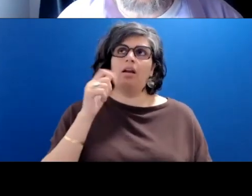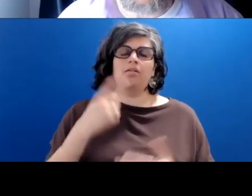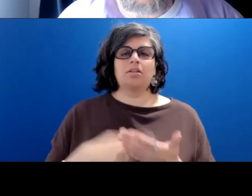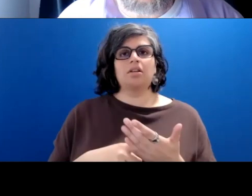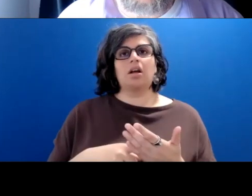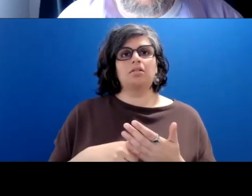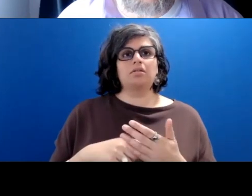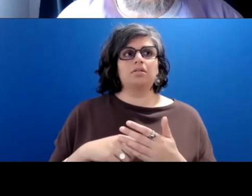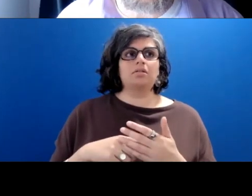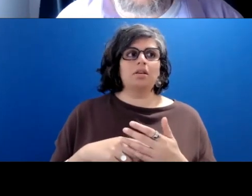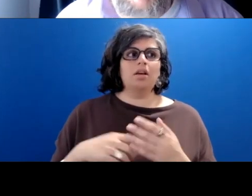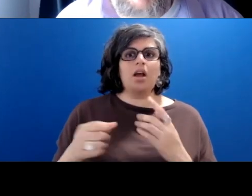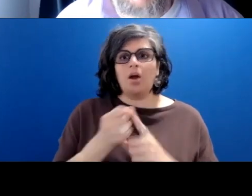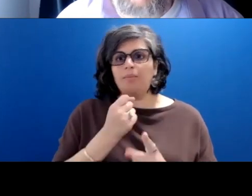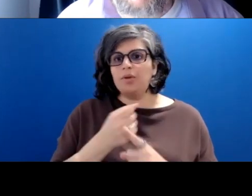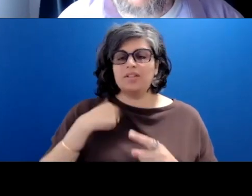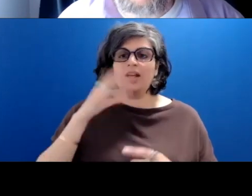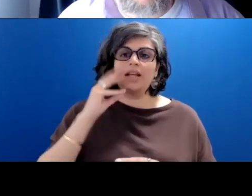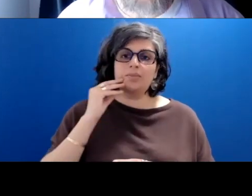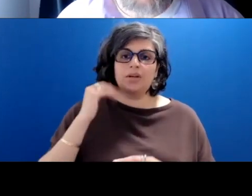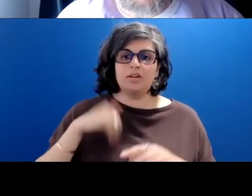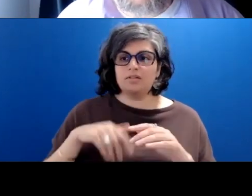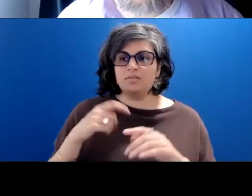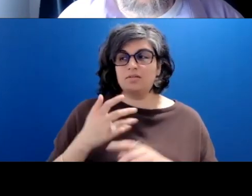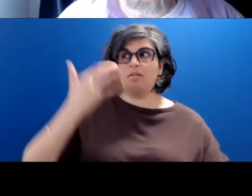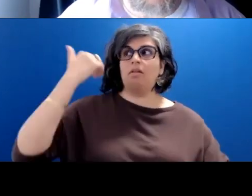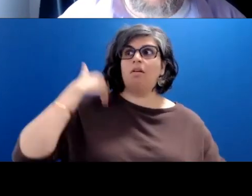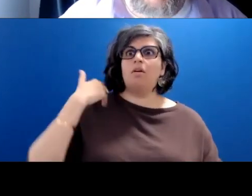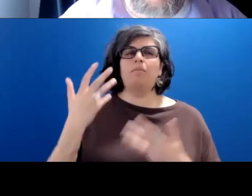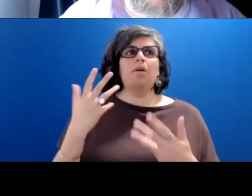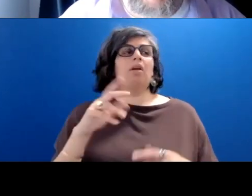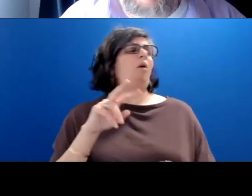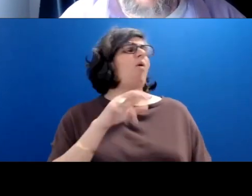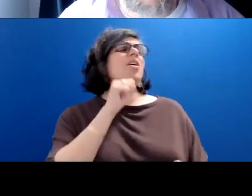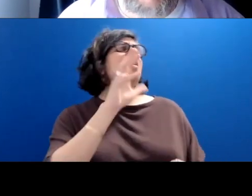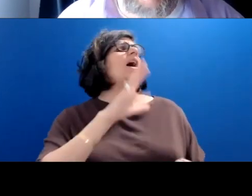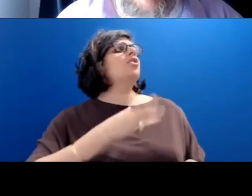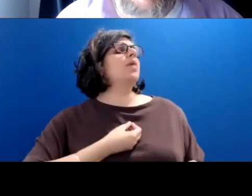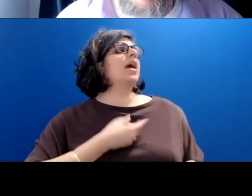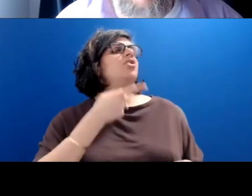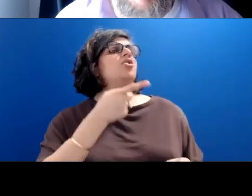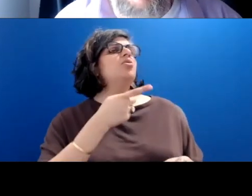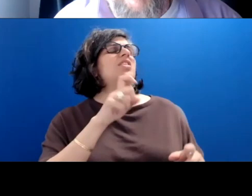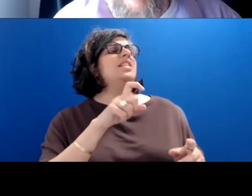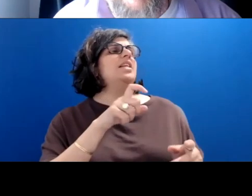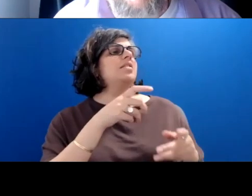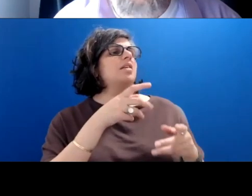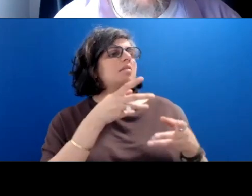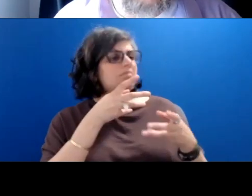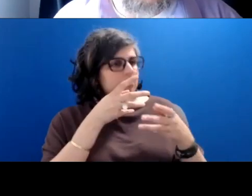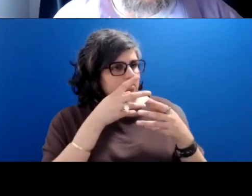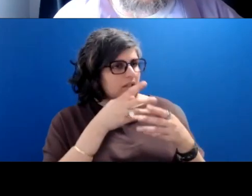because people are gonna think that I'm not really trans, I'm just dealing with abuse issues and I need to work on that instead of being trans."